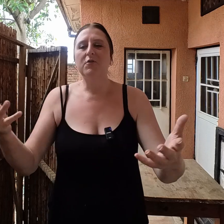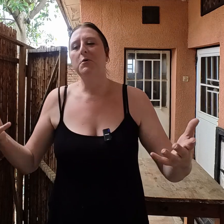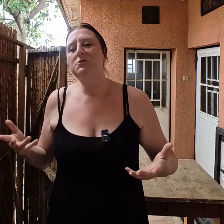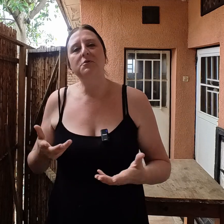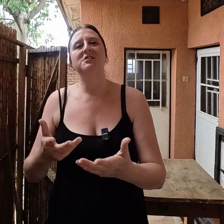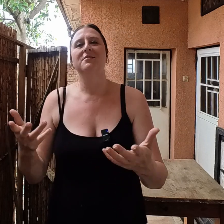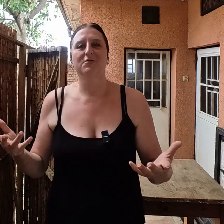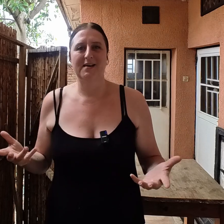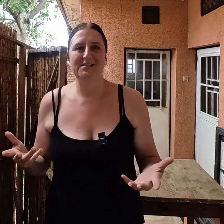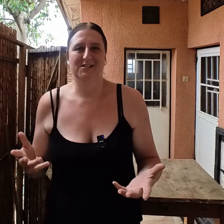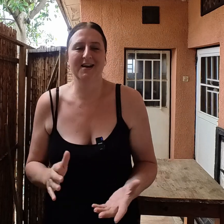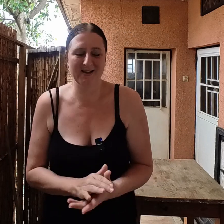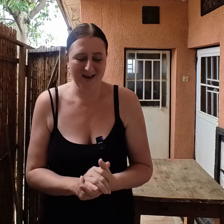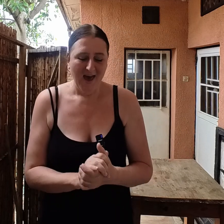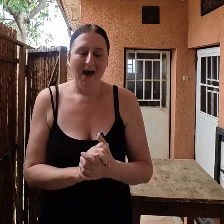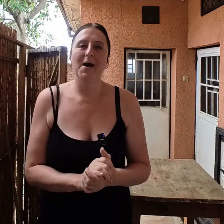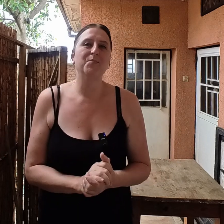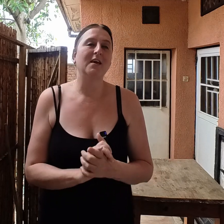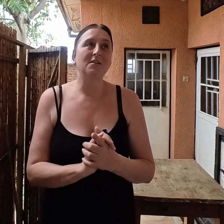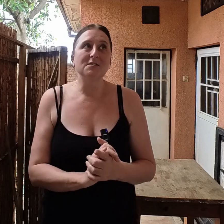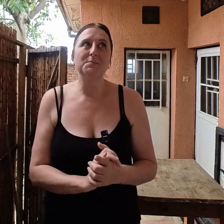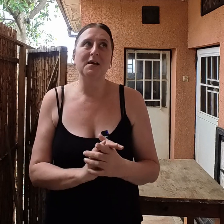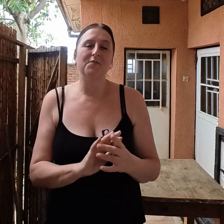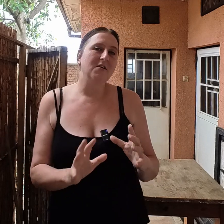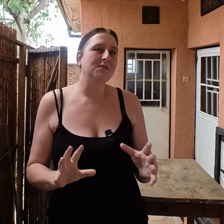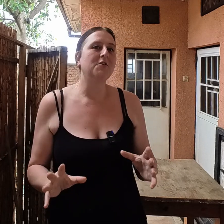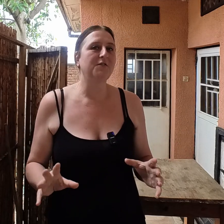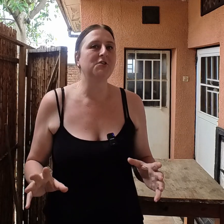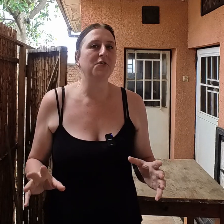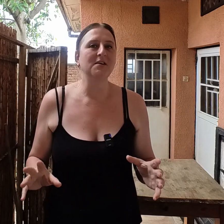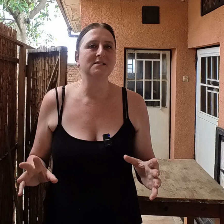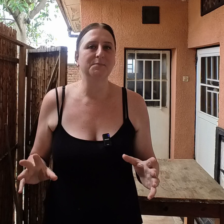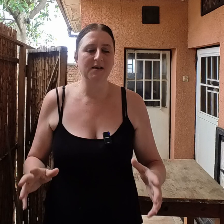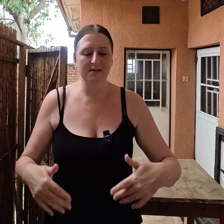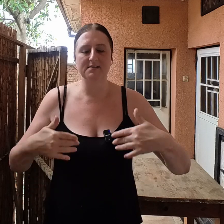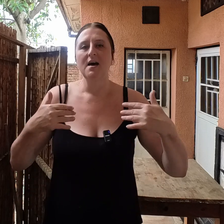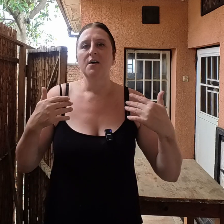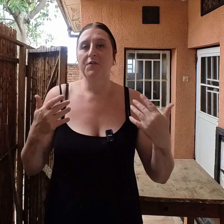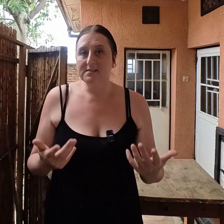if you're going to the general region. It can also be very difficult for tourists because, for